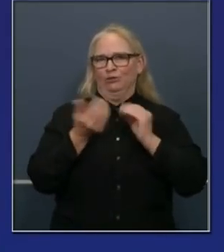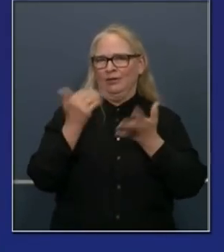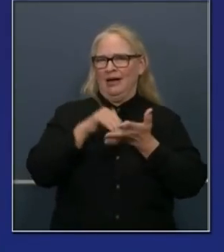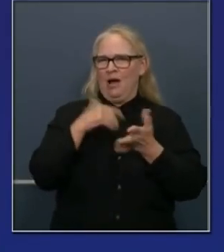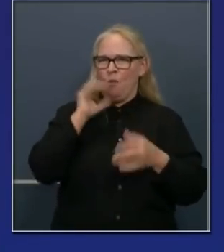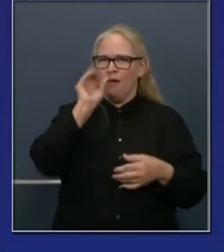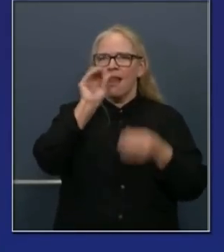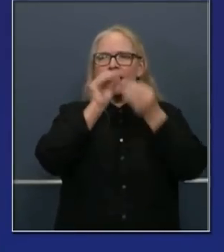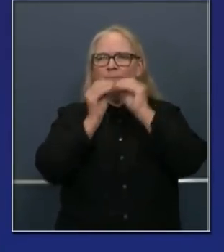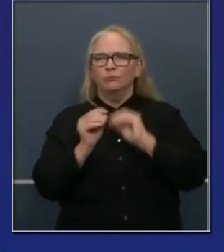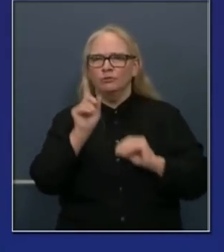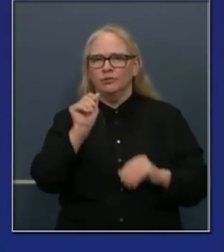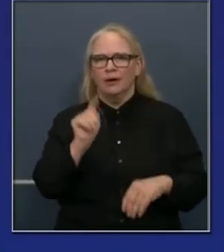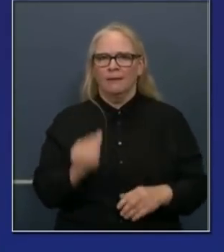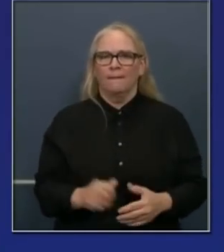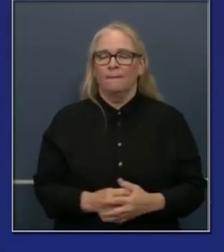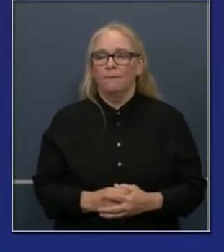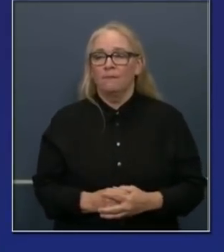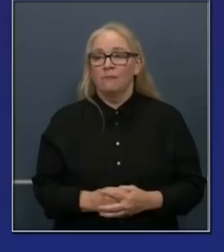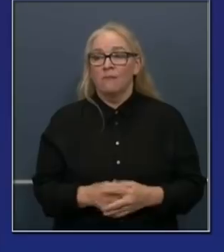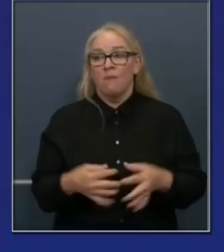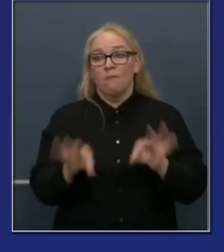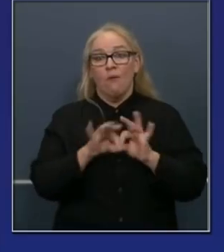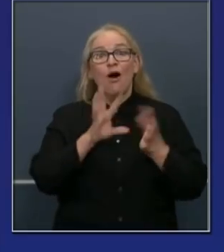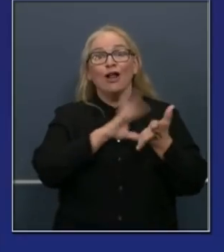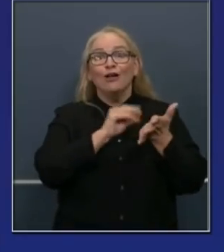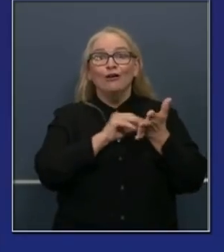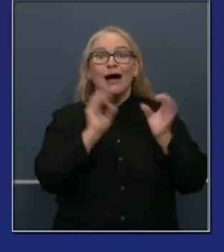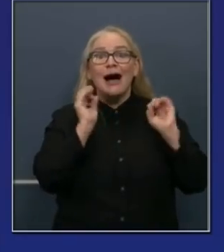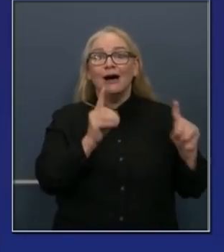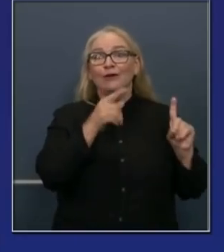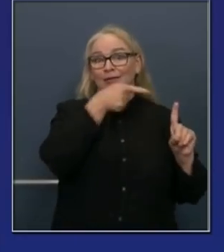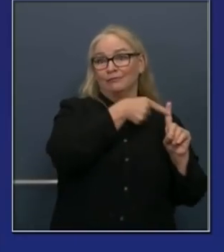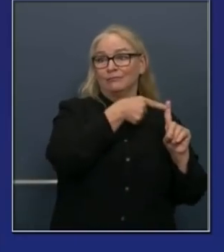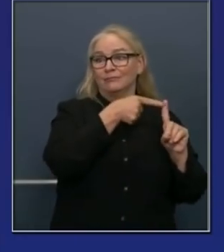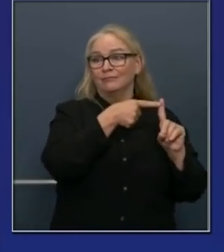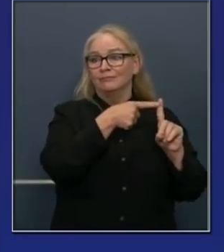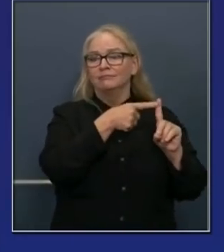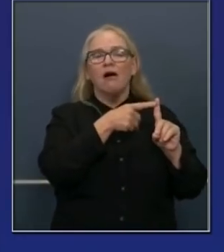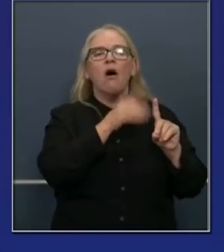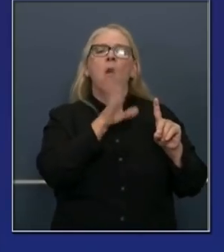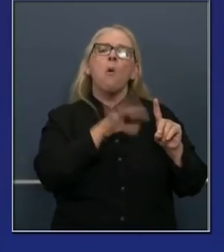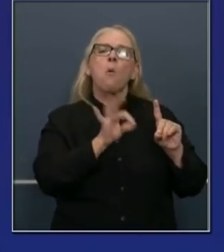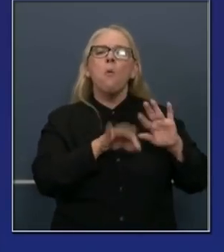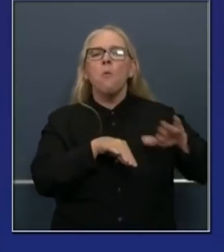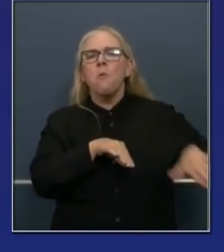RUN THROUGH WHAT I BEGAN WITH OR END WHAT I BEGAN WITH AGAIN